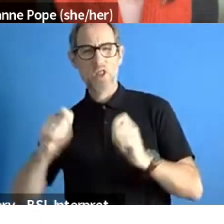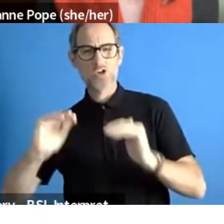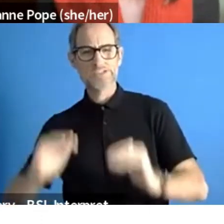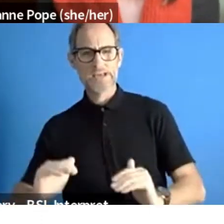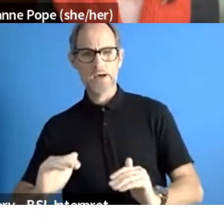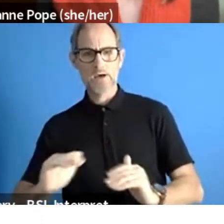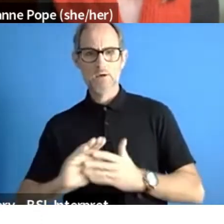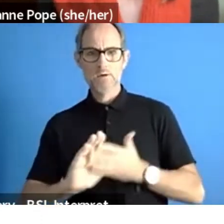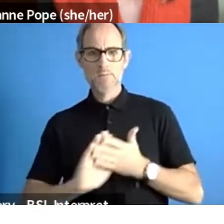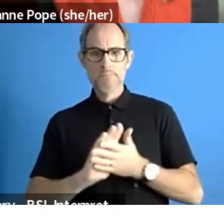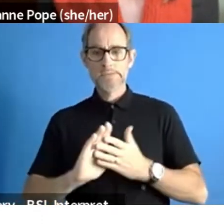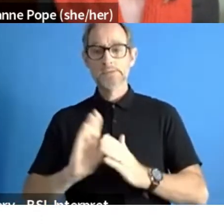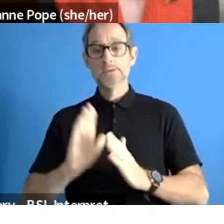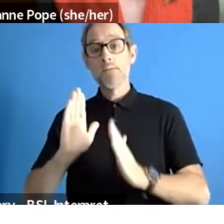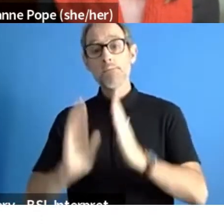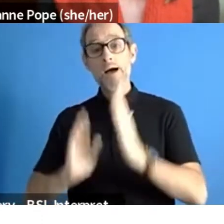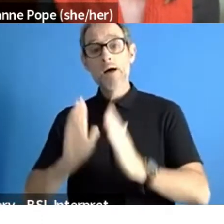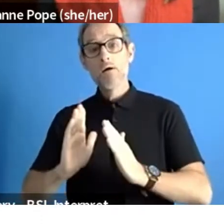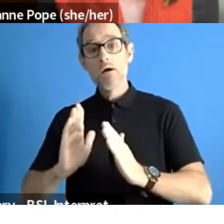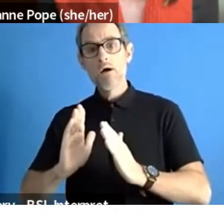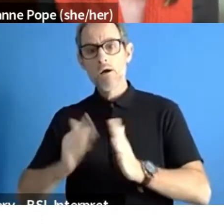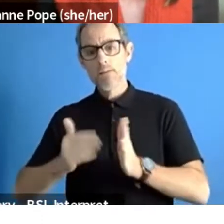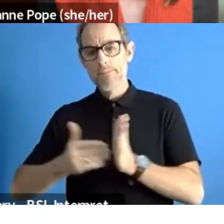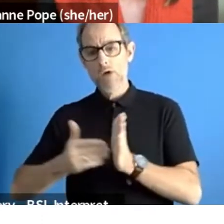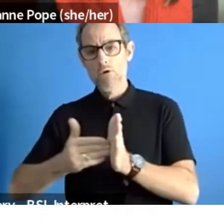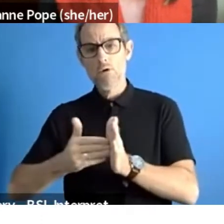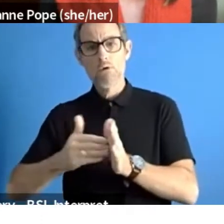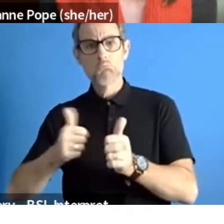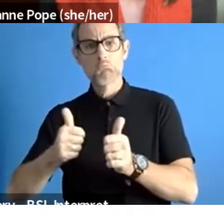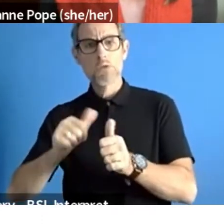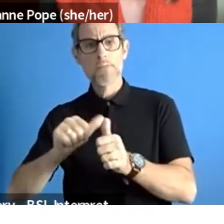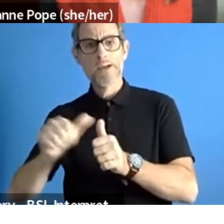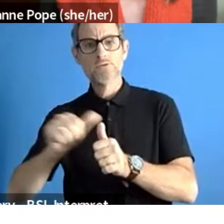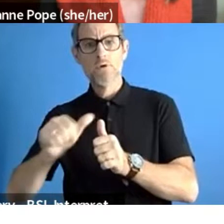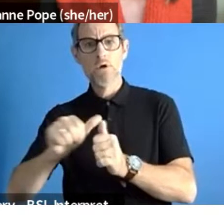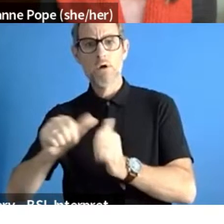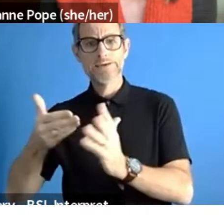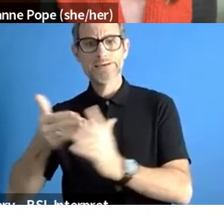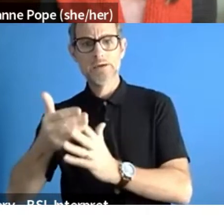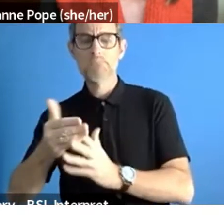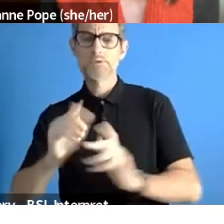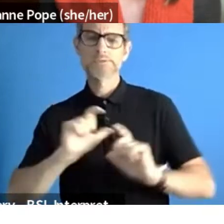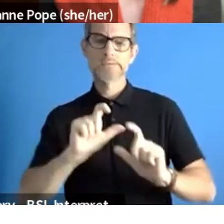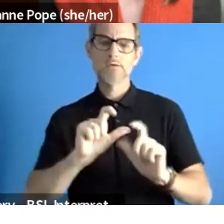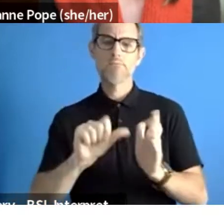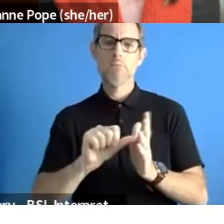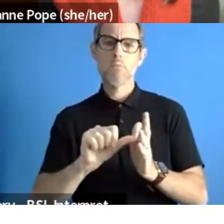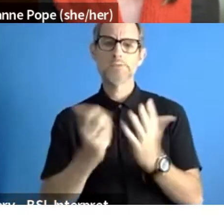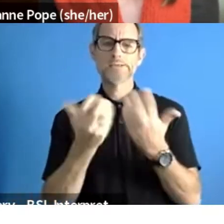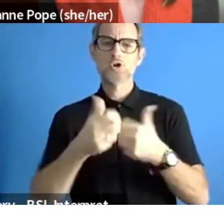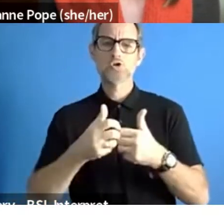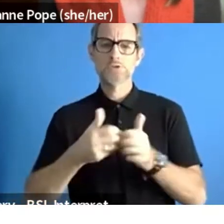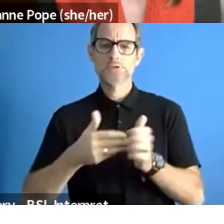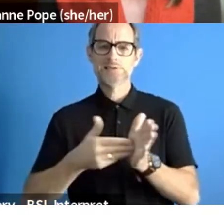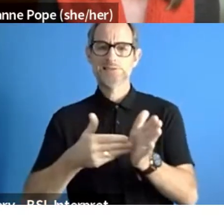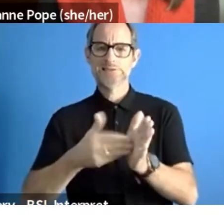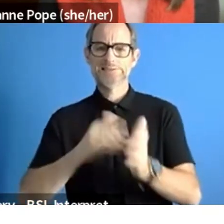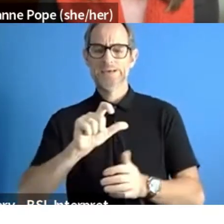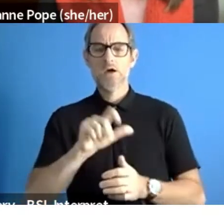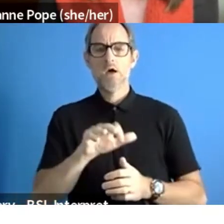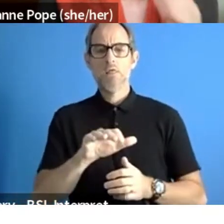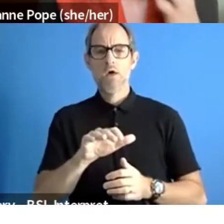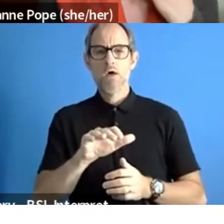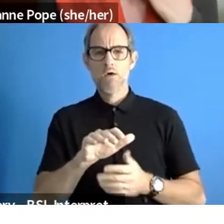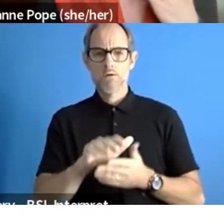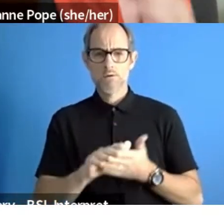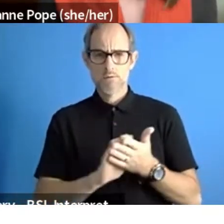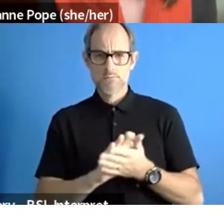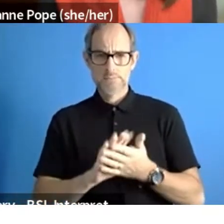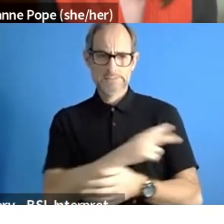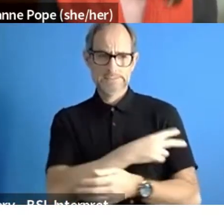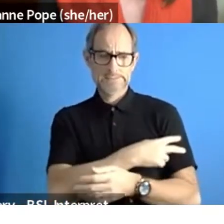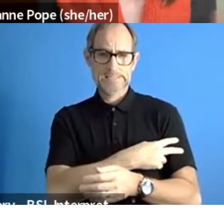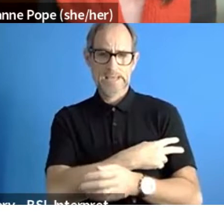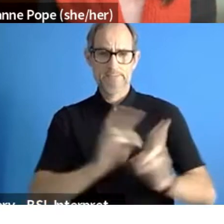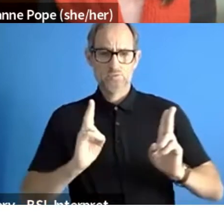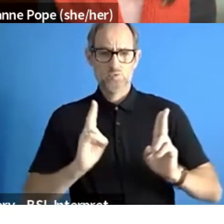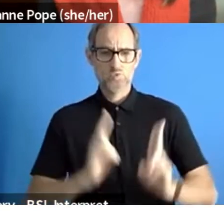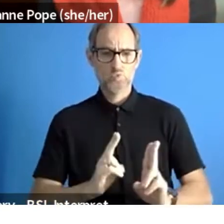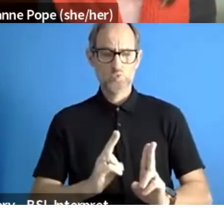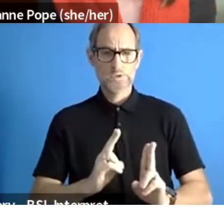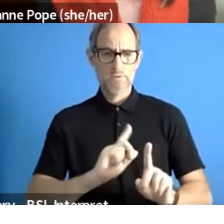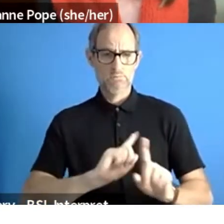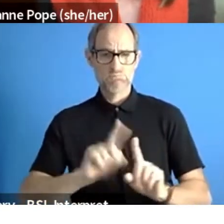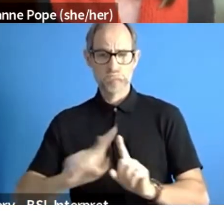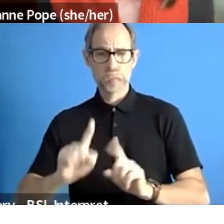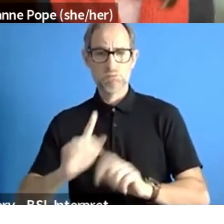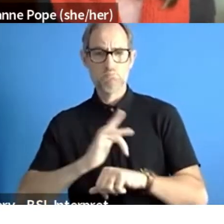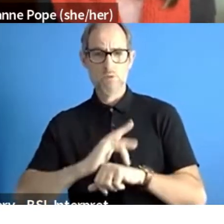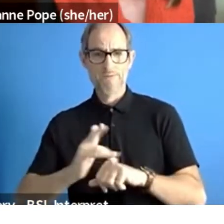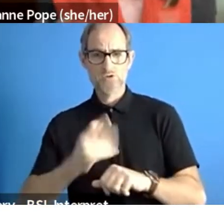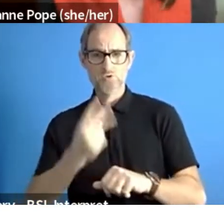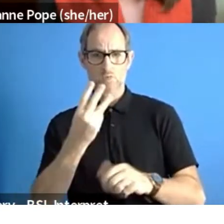the workplace is higher than it has been before but with tech barriers.